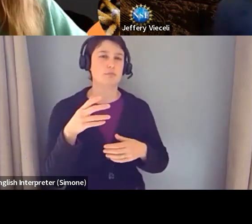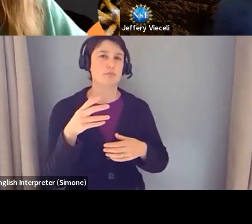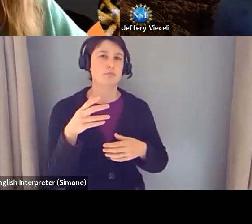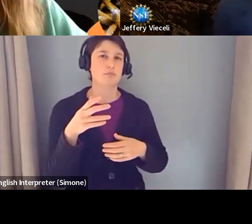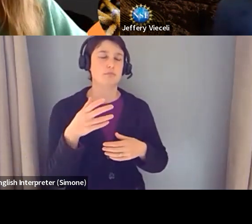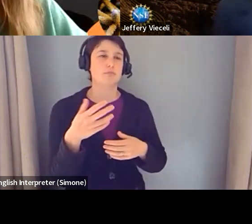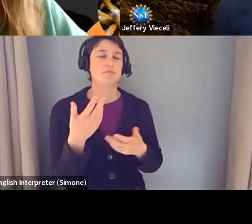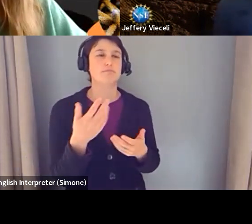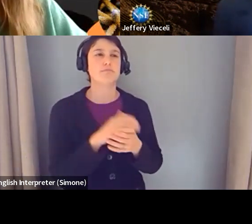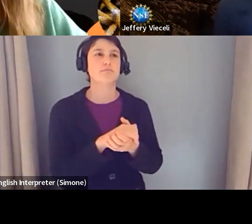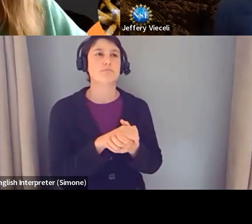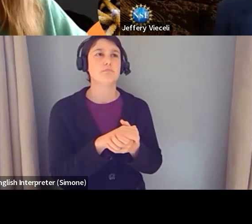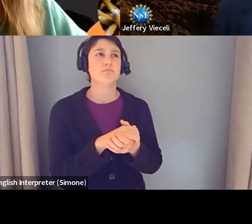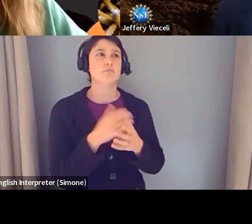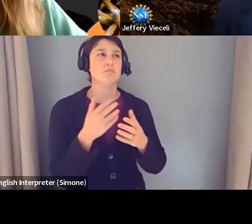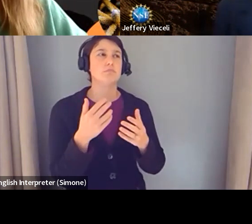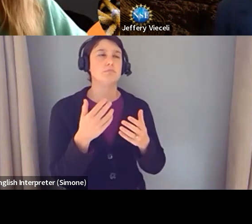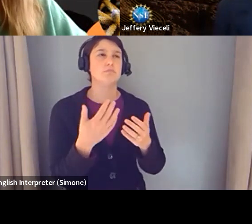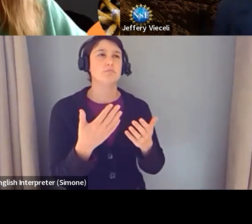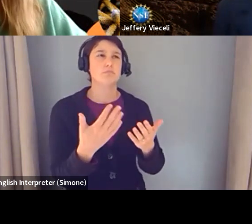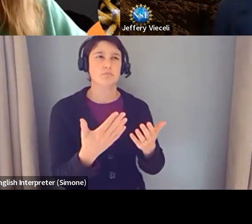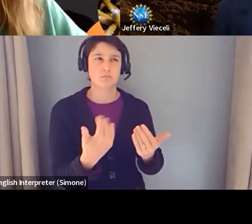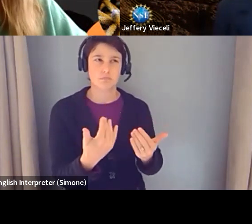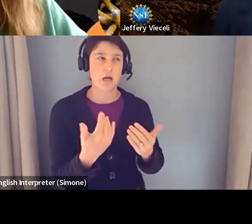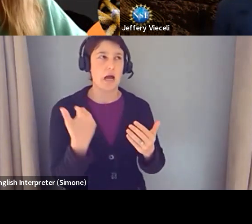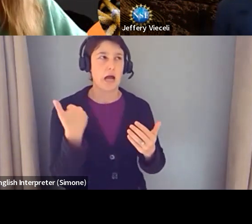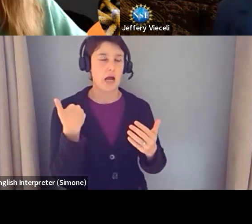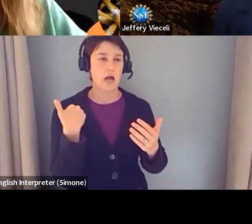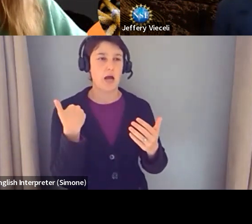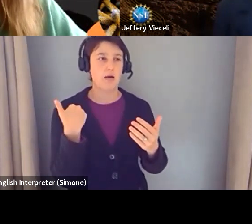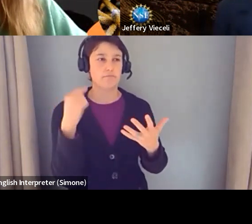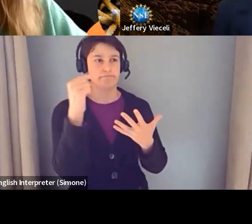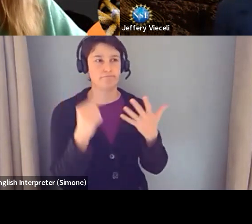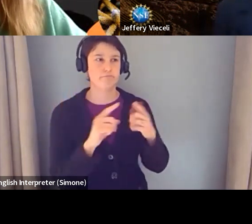of have a cross-section of reports that are due for their institution.